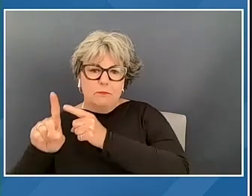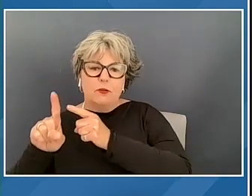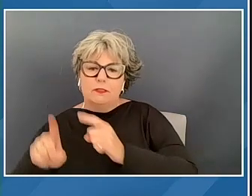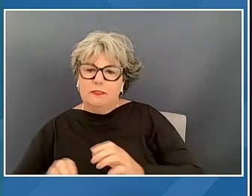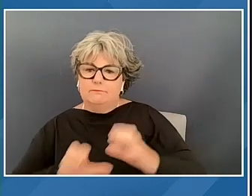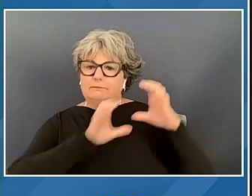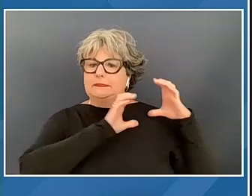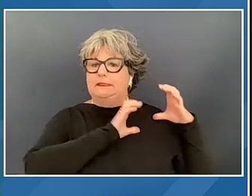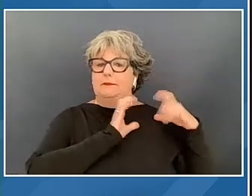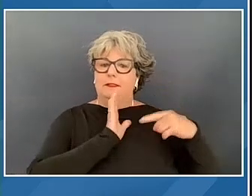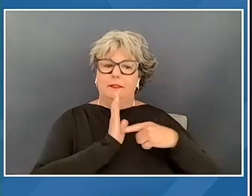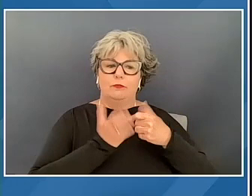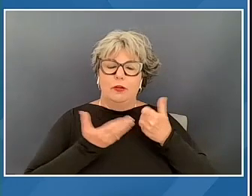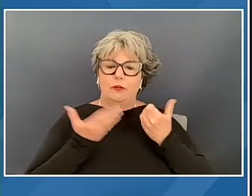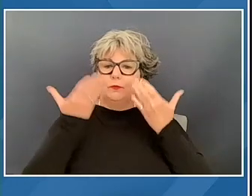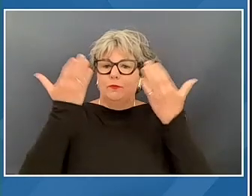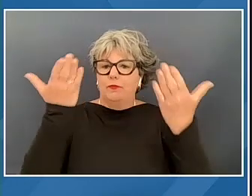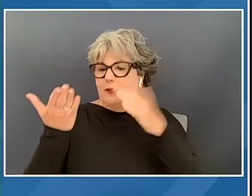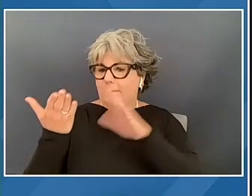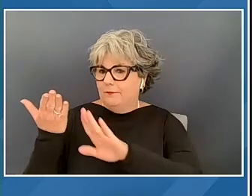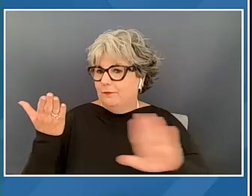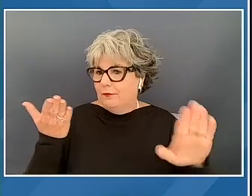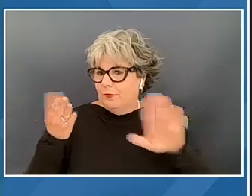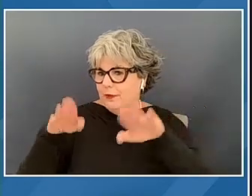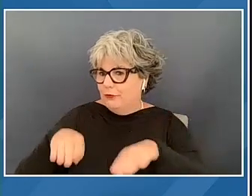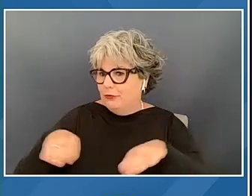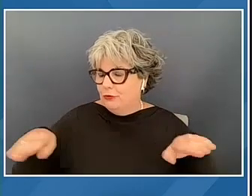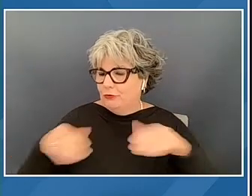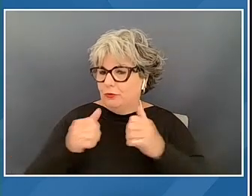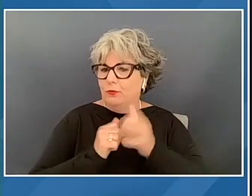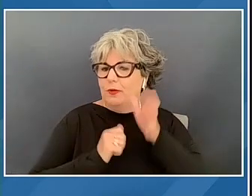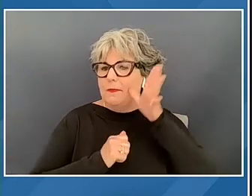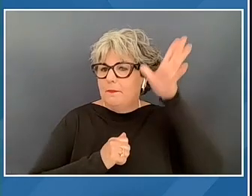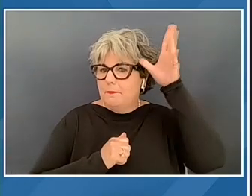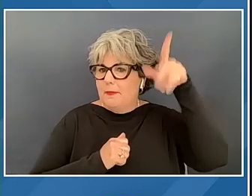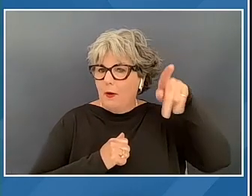trying to provide for their children. Thank you. Jessica?